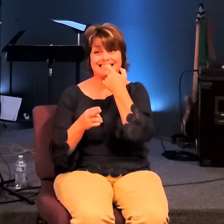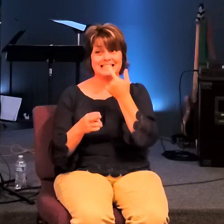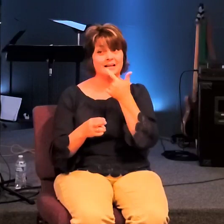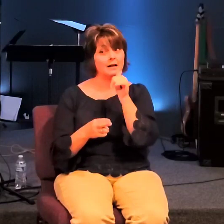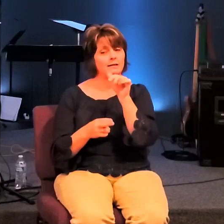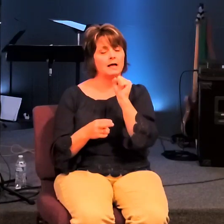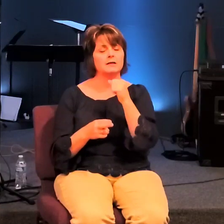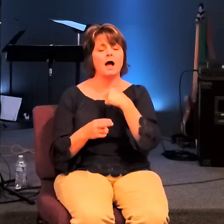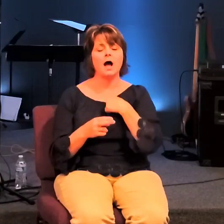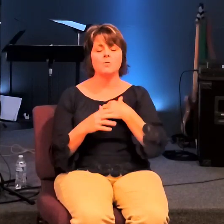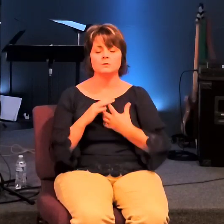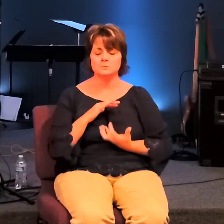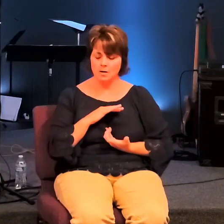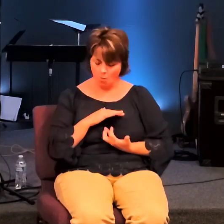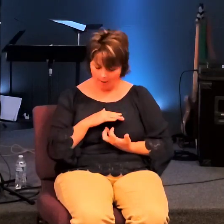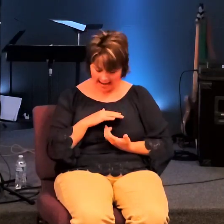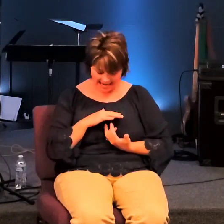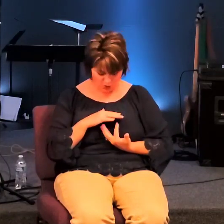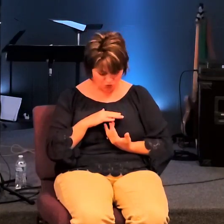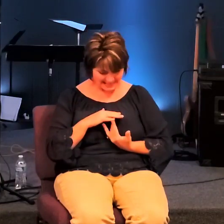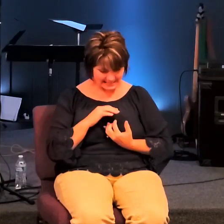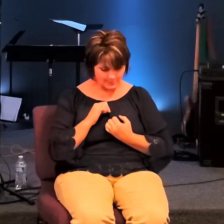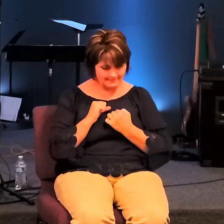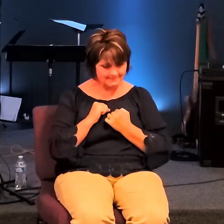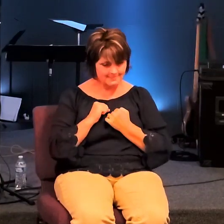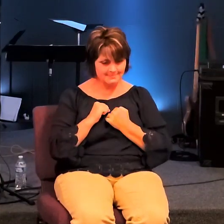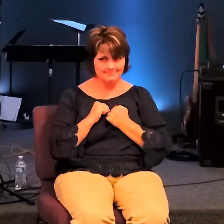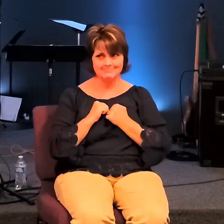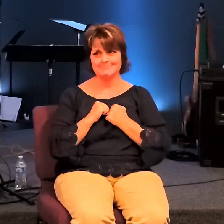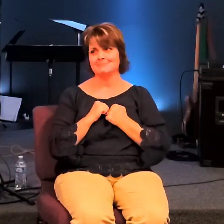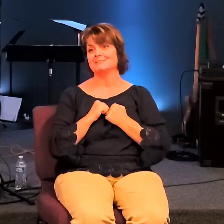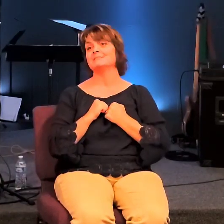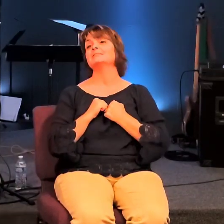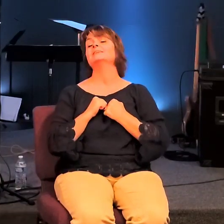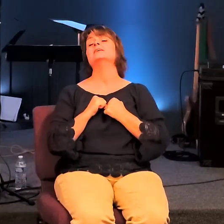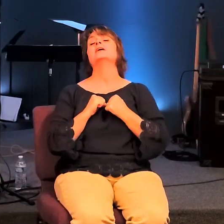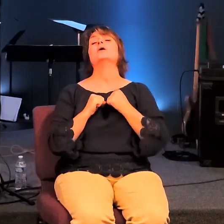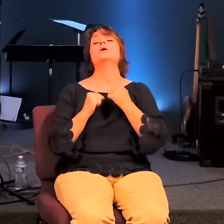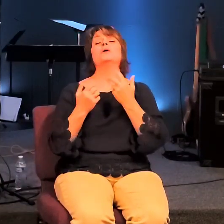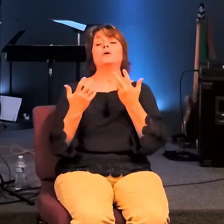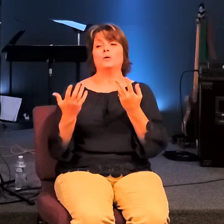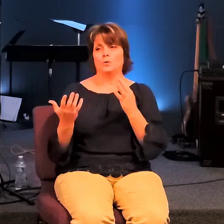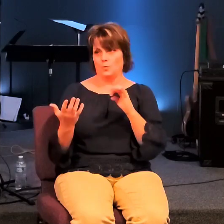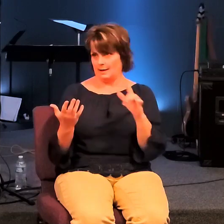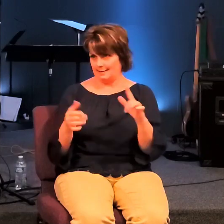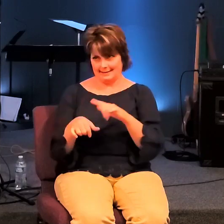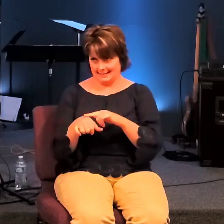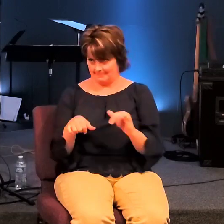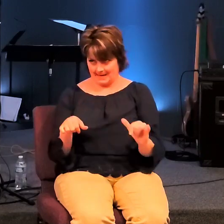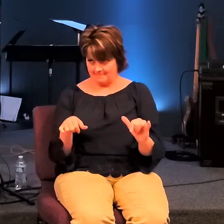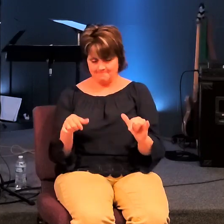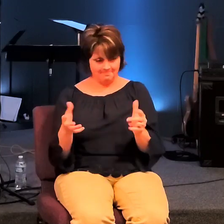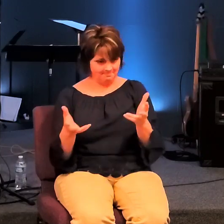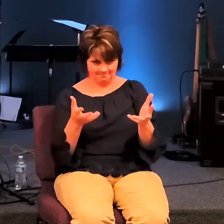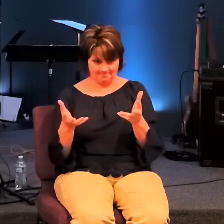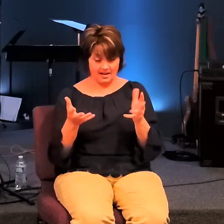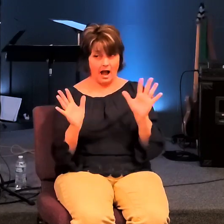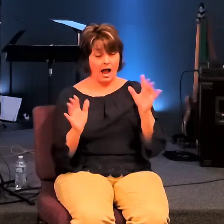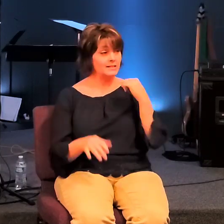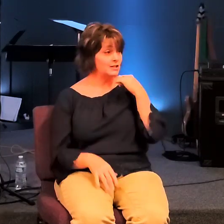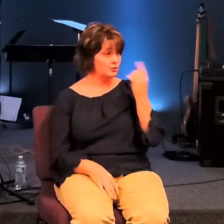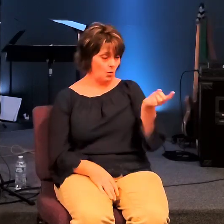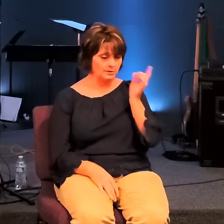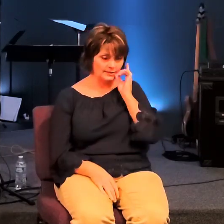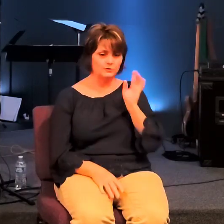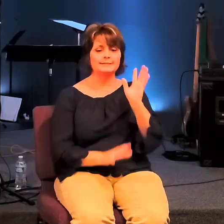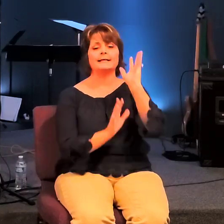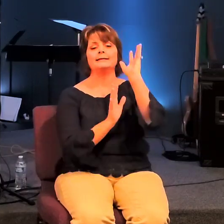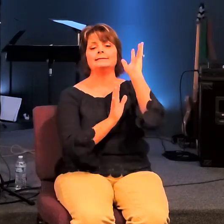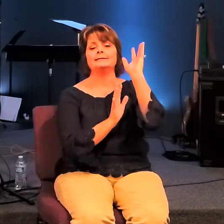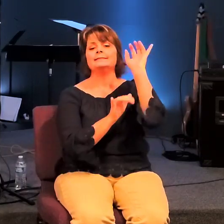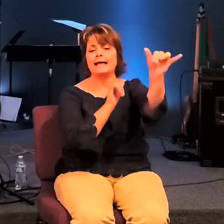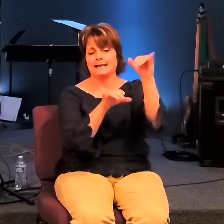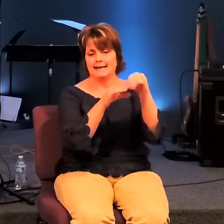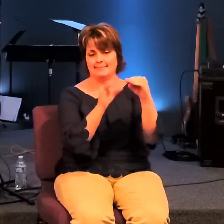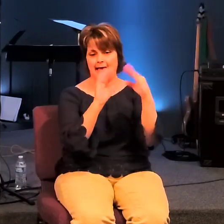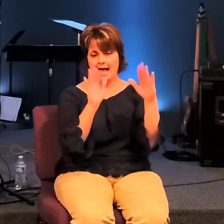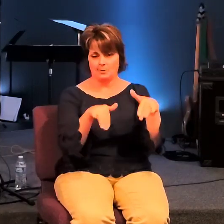angry and I was so angry in the midst of of dealing with it and I just told Danelle to